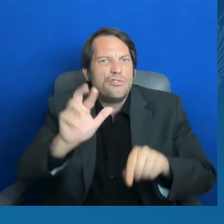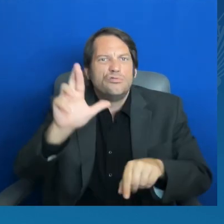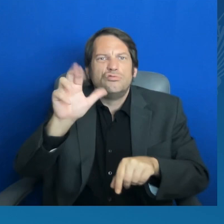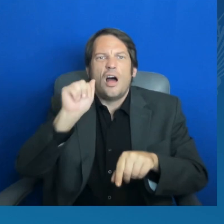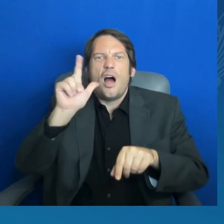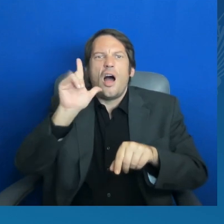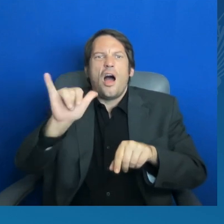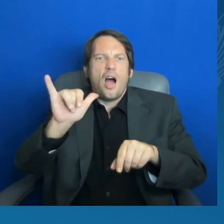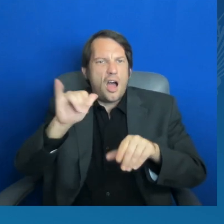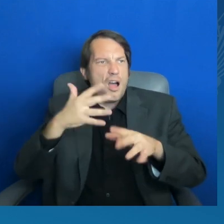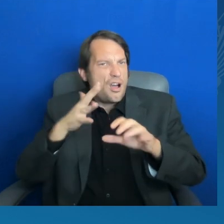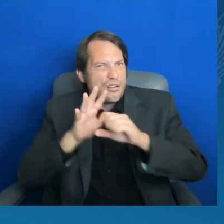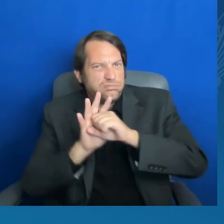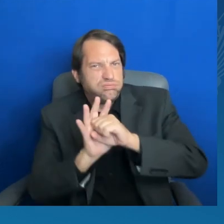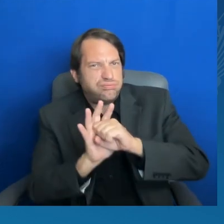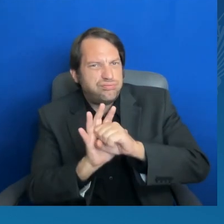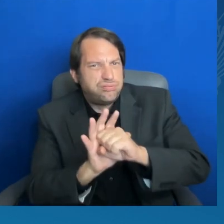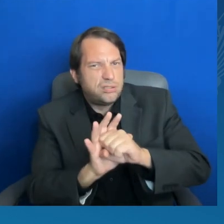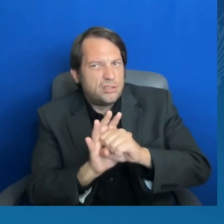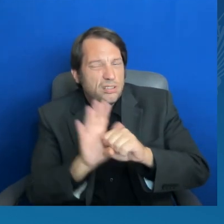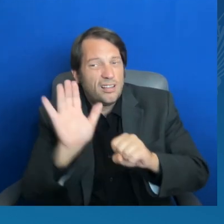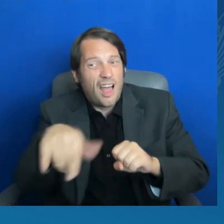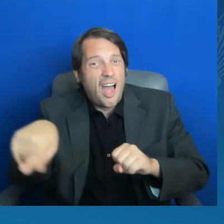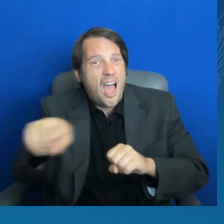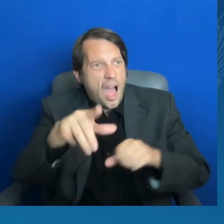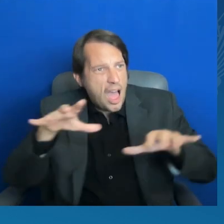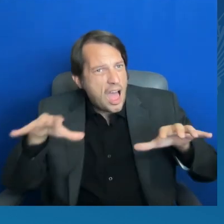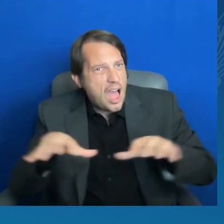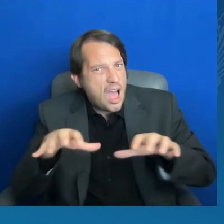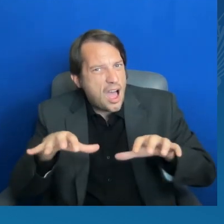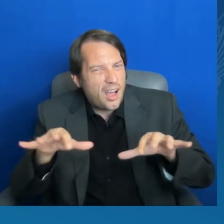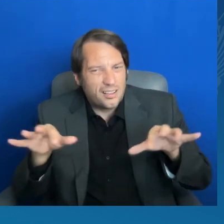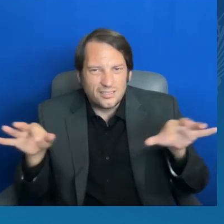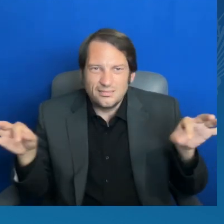so that the system has to hear the voices and respond in some way.